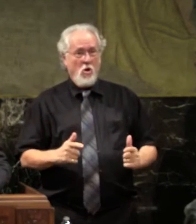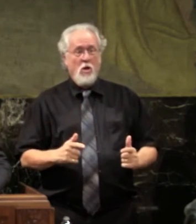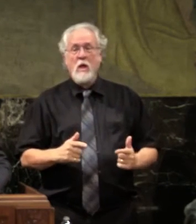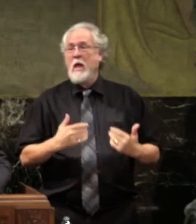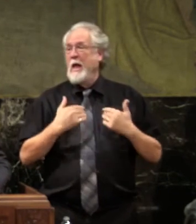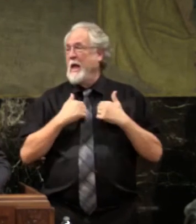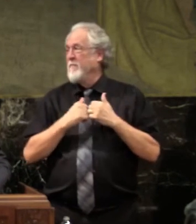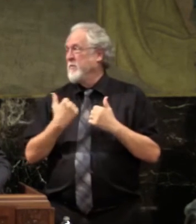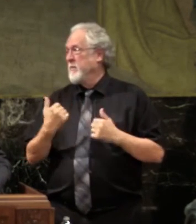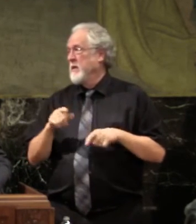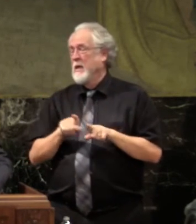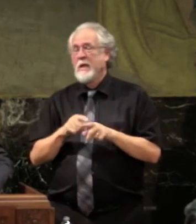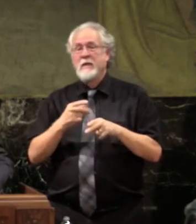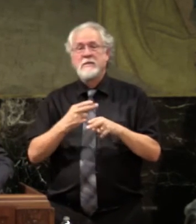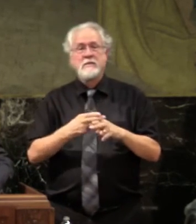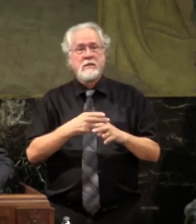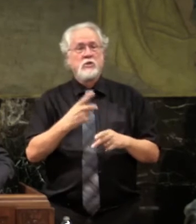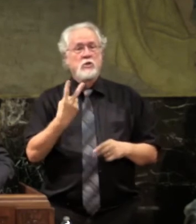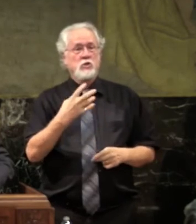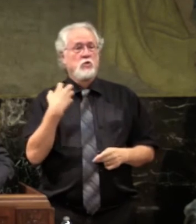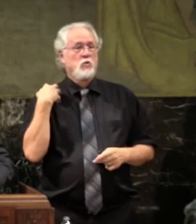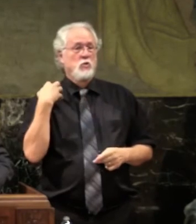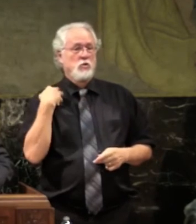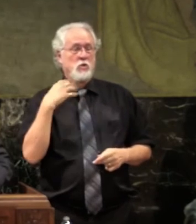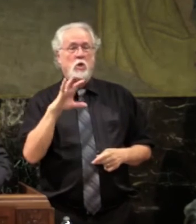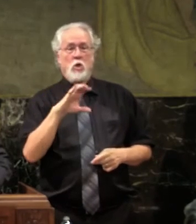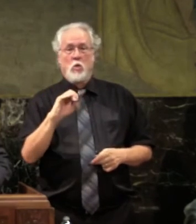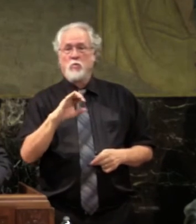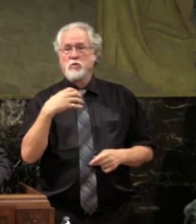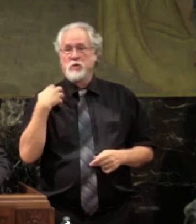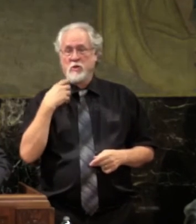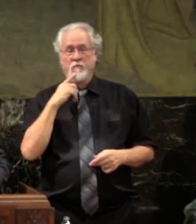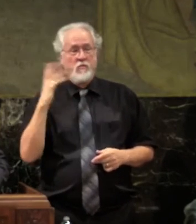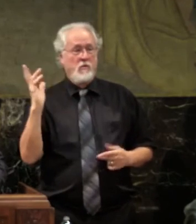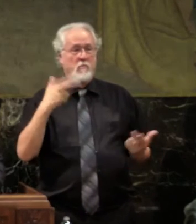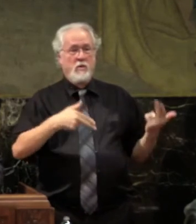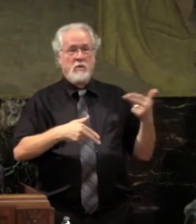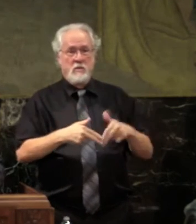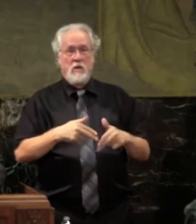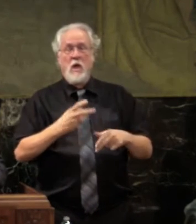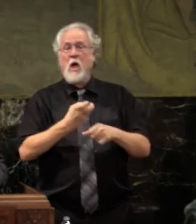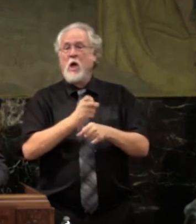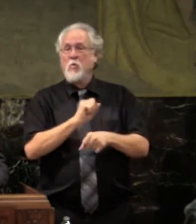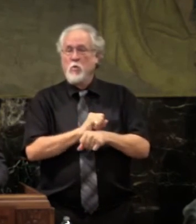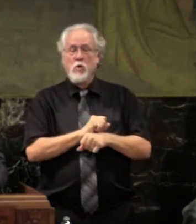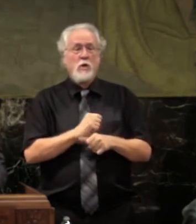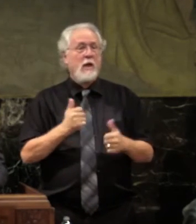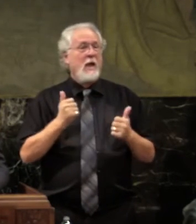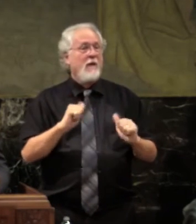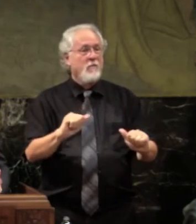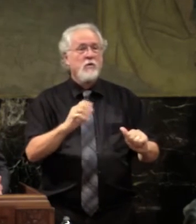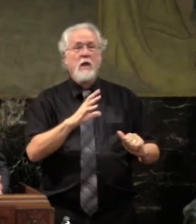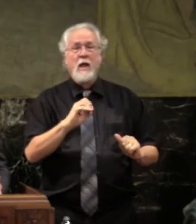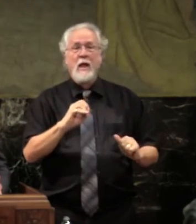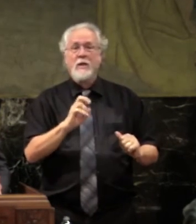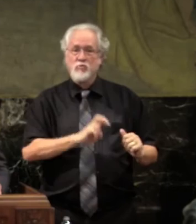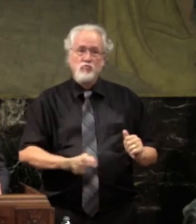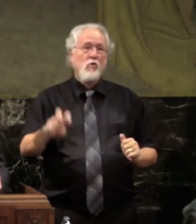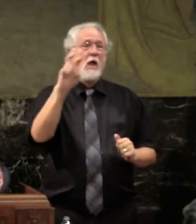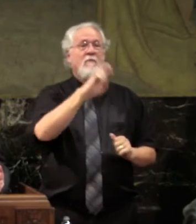me as i mentioned before the two co-chairs for their participation they're hard-working their efforts in traveling the state receiving public